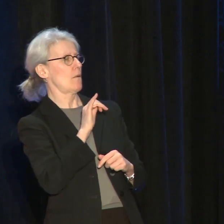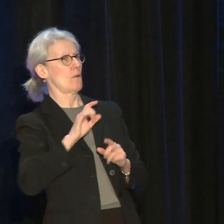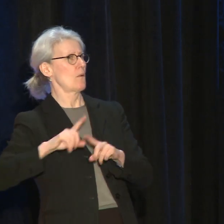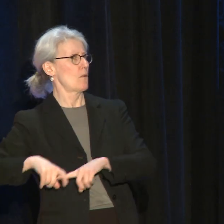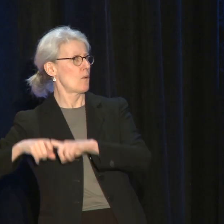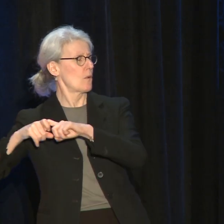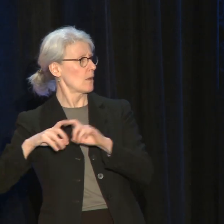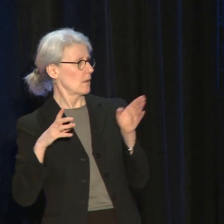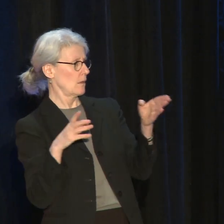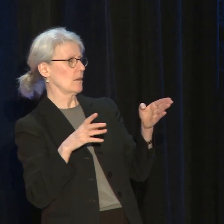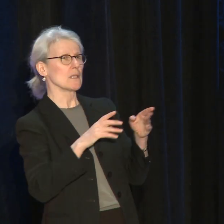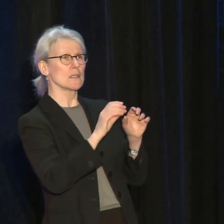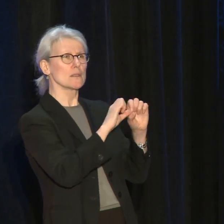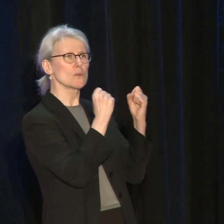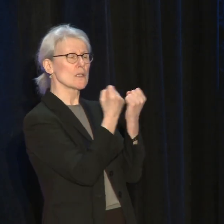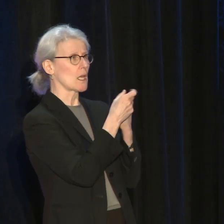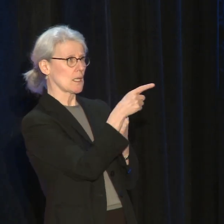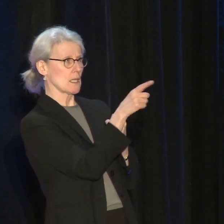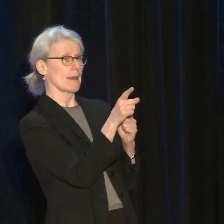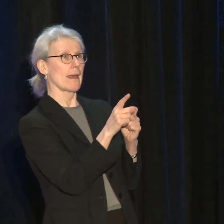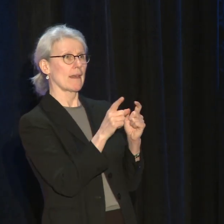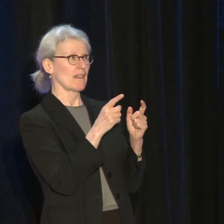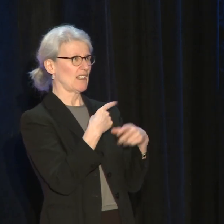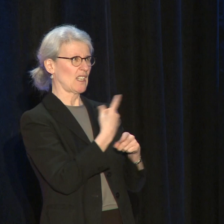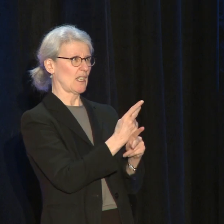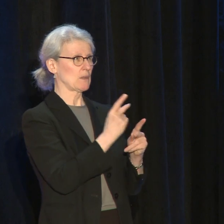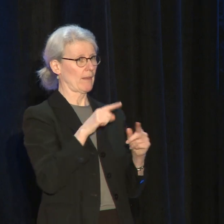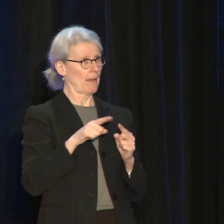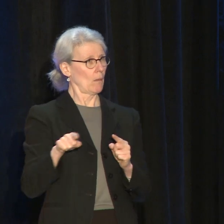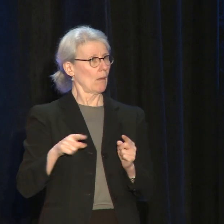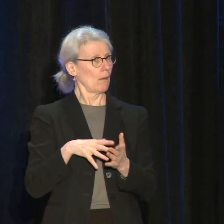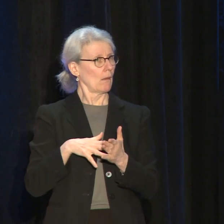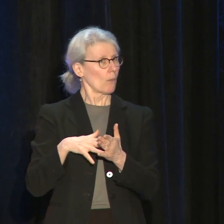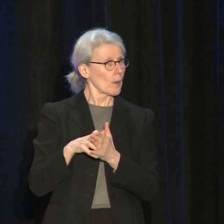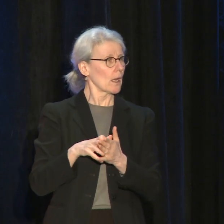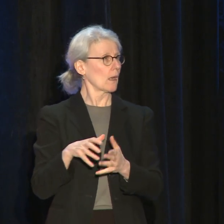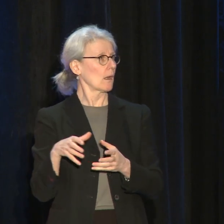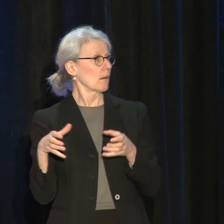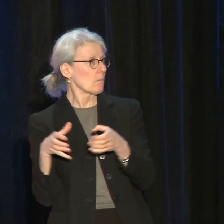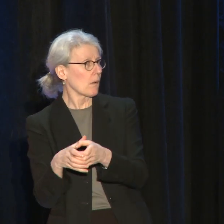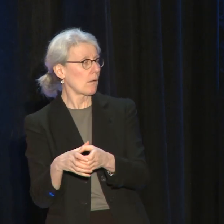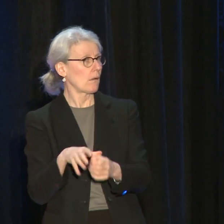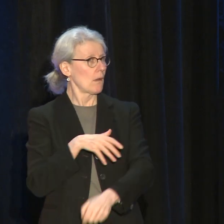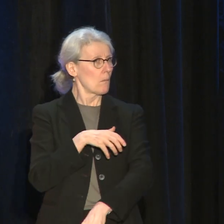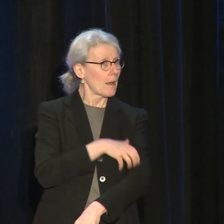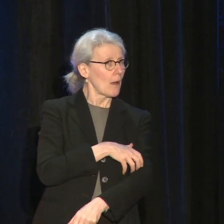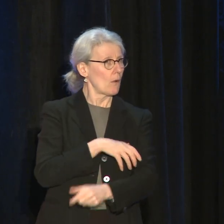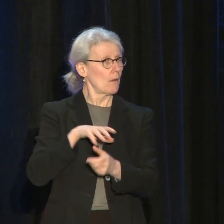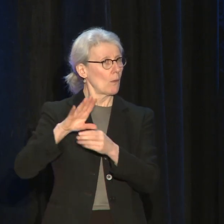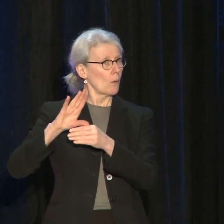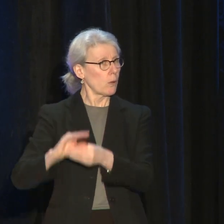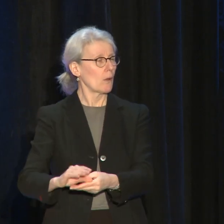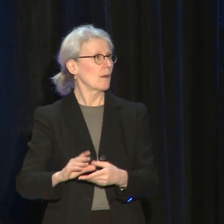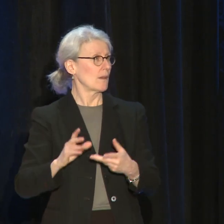addresses the deep structural inequities that are really what harm children the most. So it works